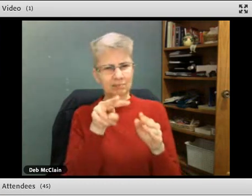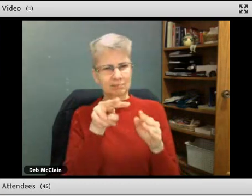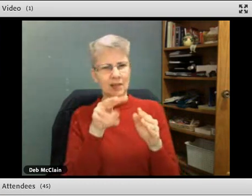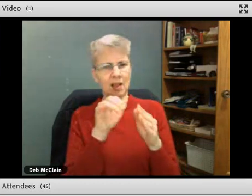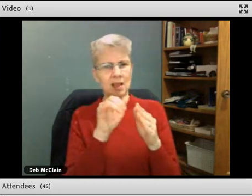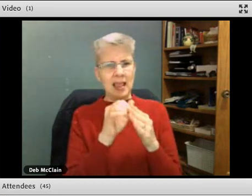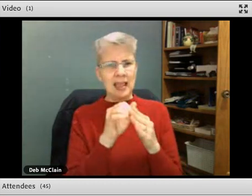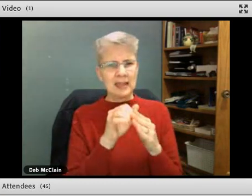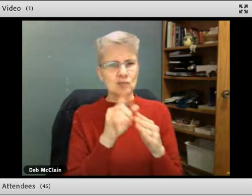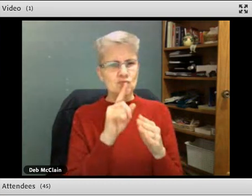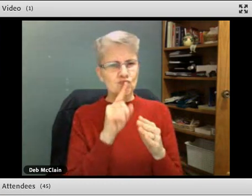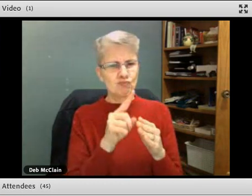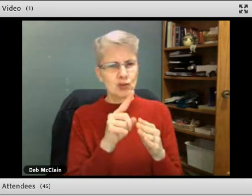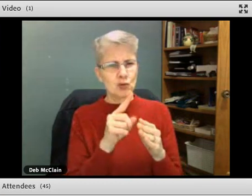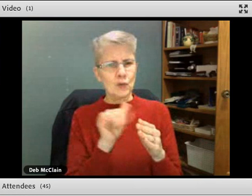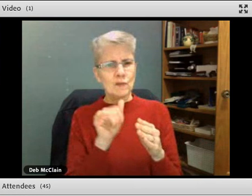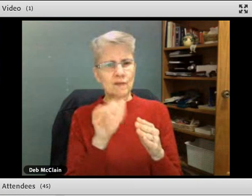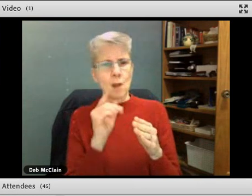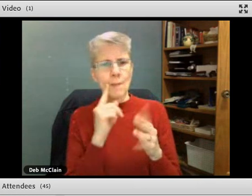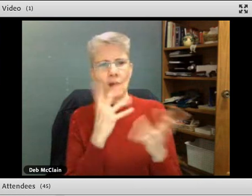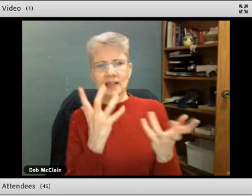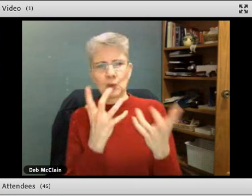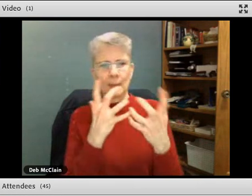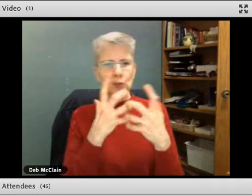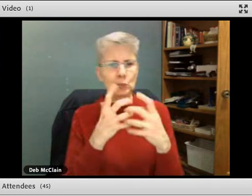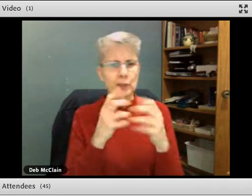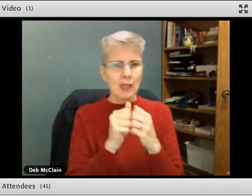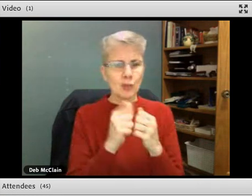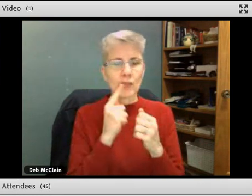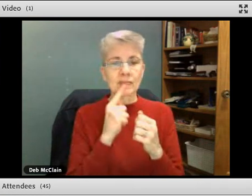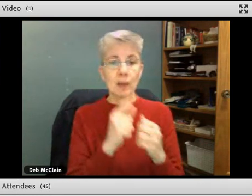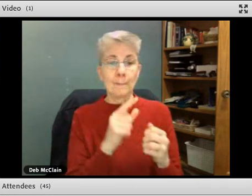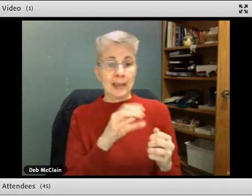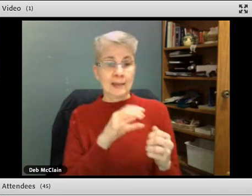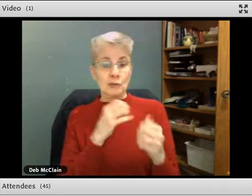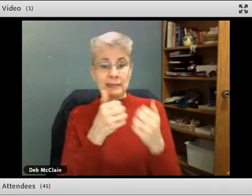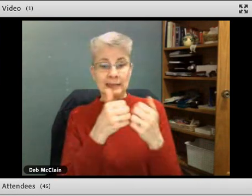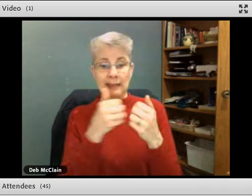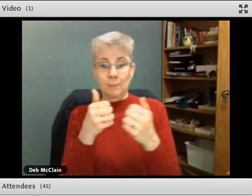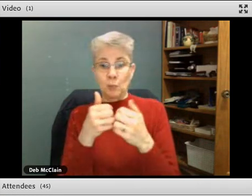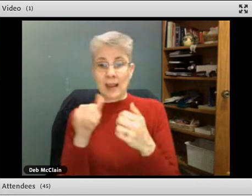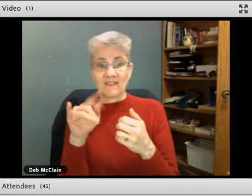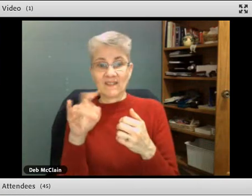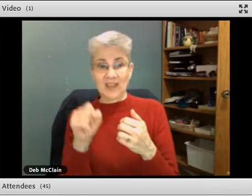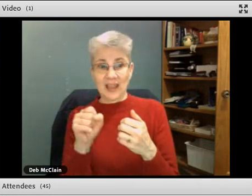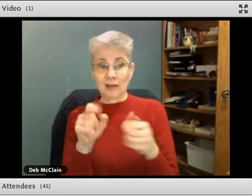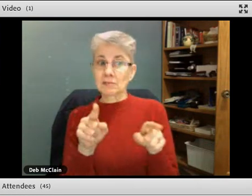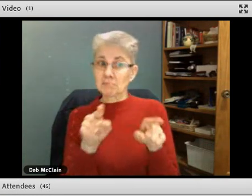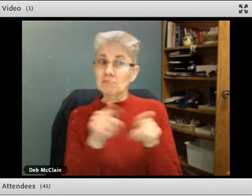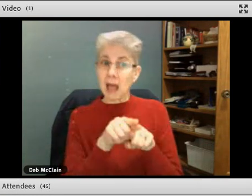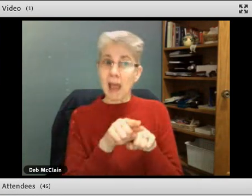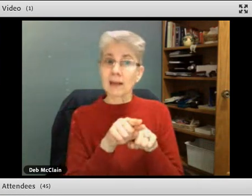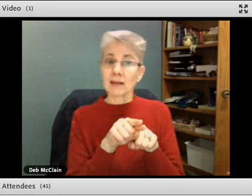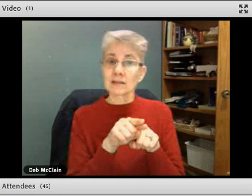and there will be characters that separate the fields just as there are those delimiters that separate the subfields.